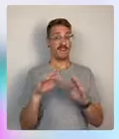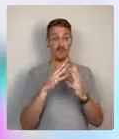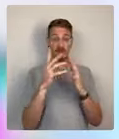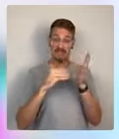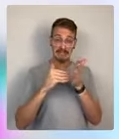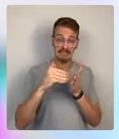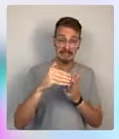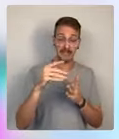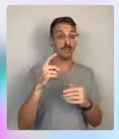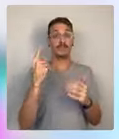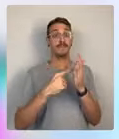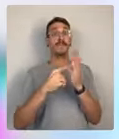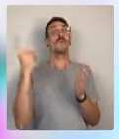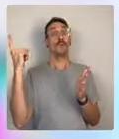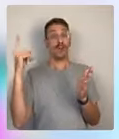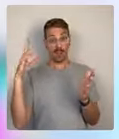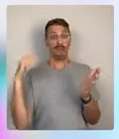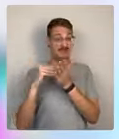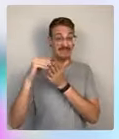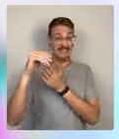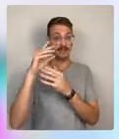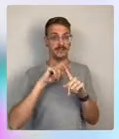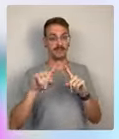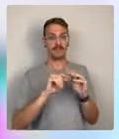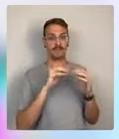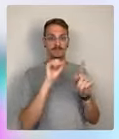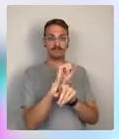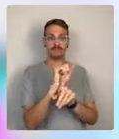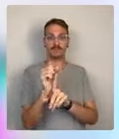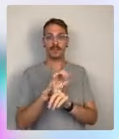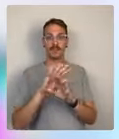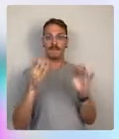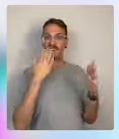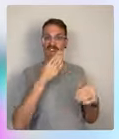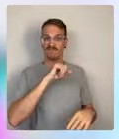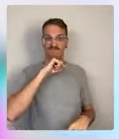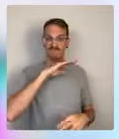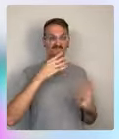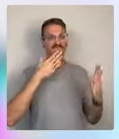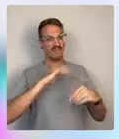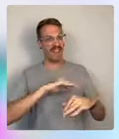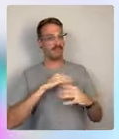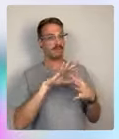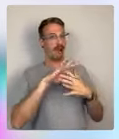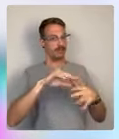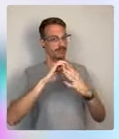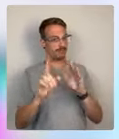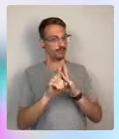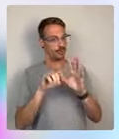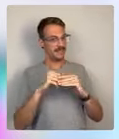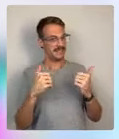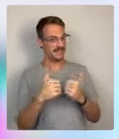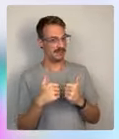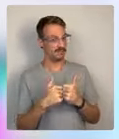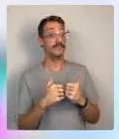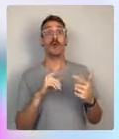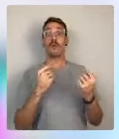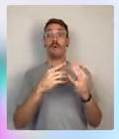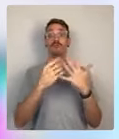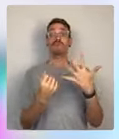the millions of instances, in some cases, hundreds of millions of instances of nefarious content in a given game.